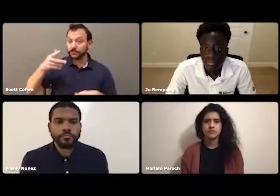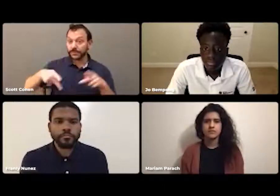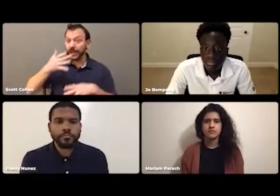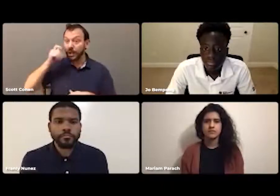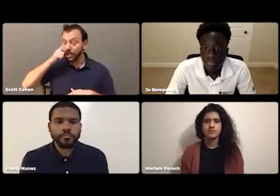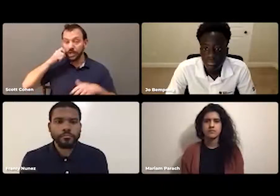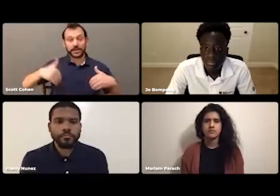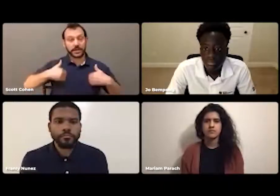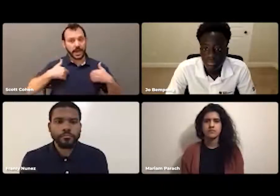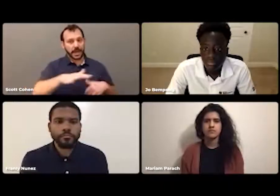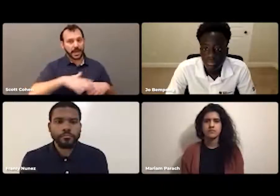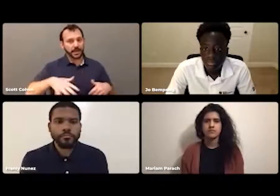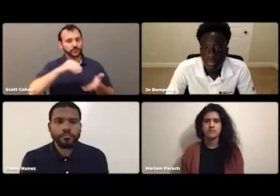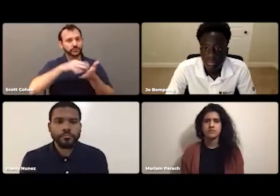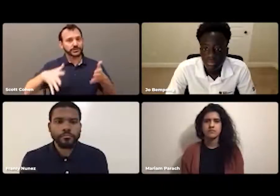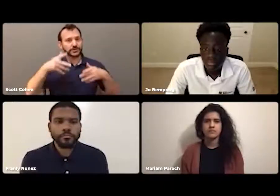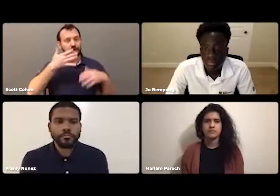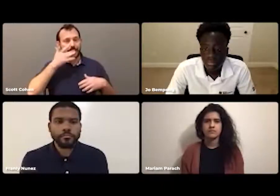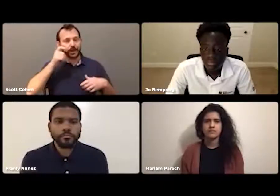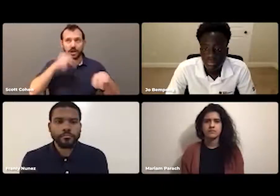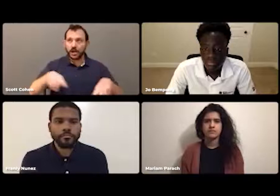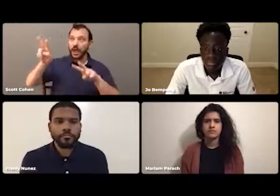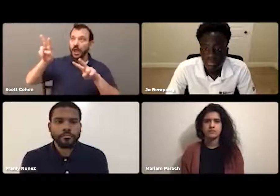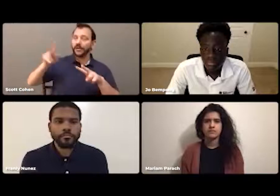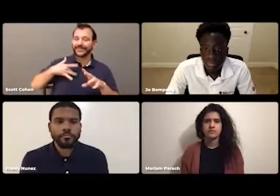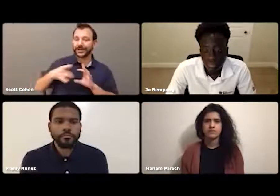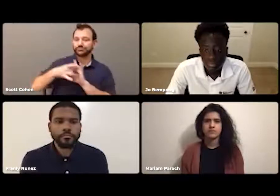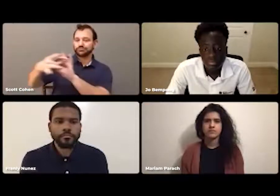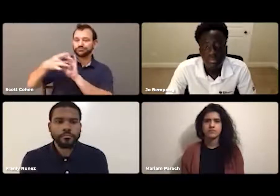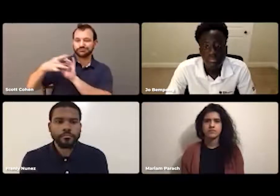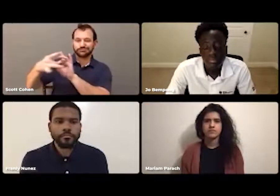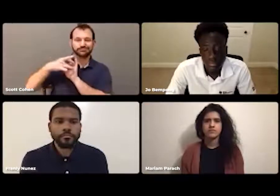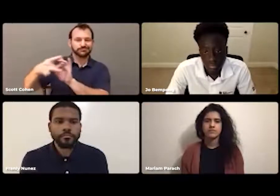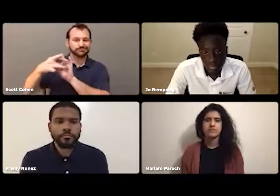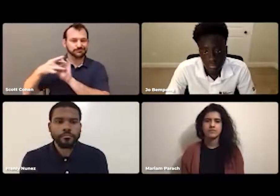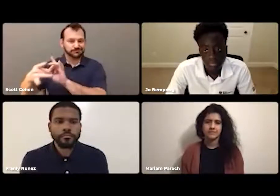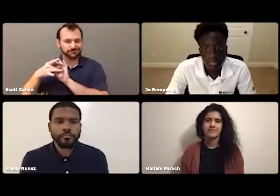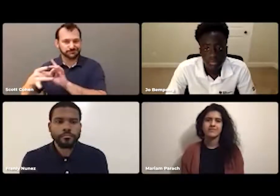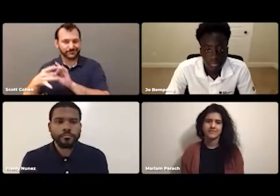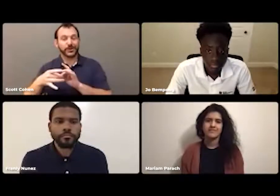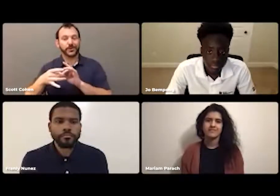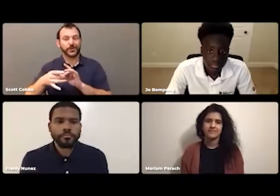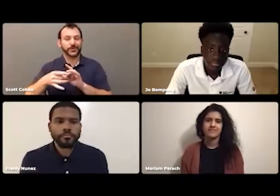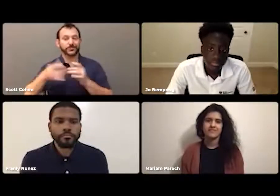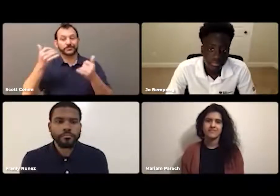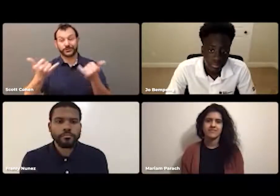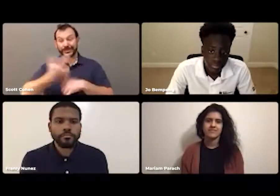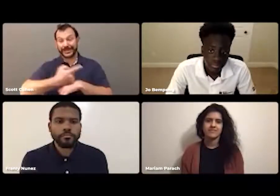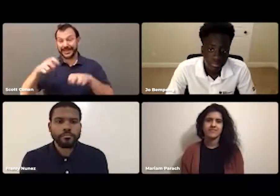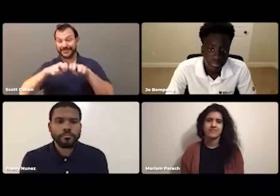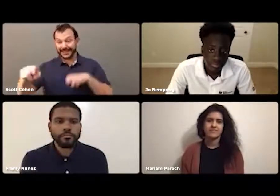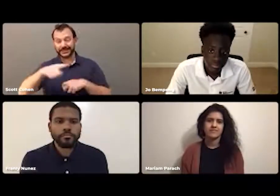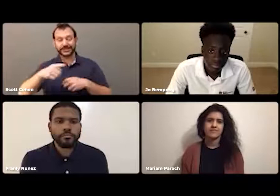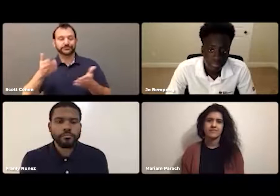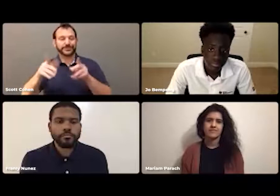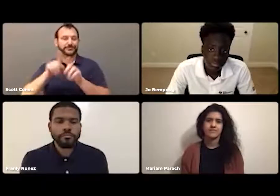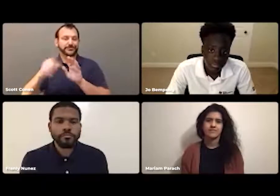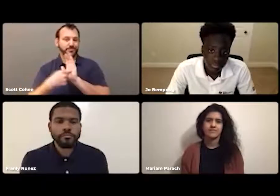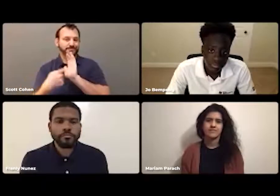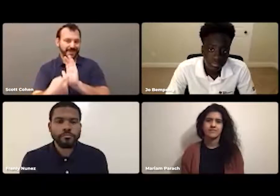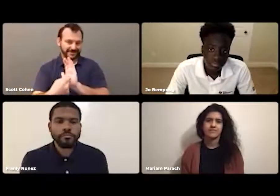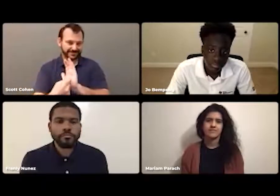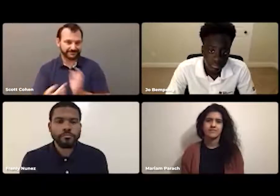Plus, with people of color in the STEM field, any deaf youth can look at that field and